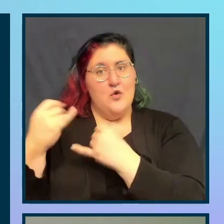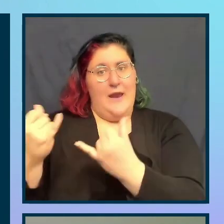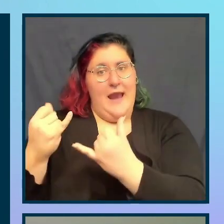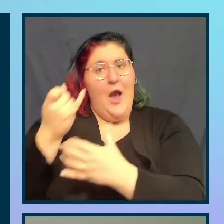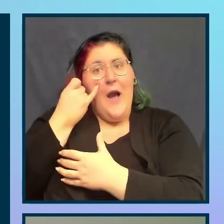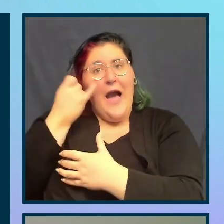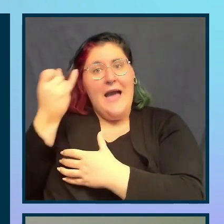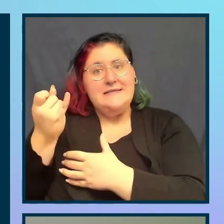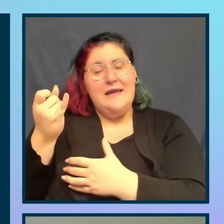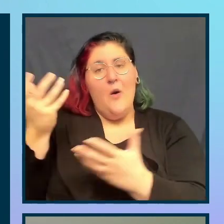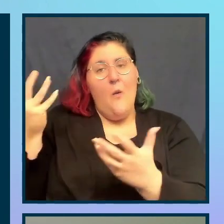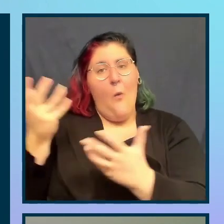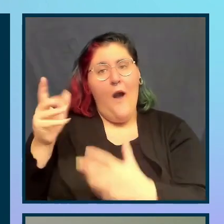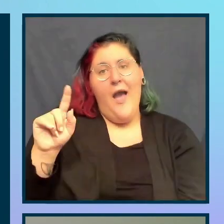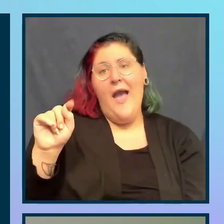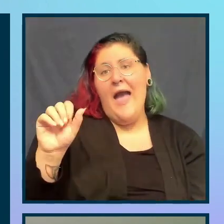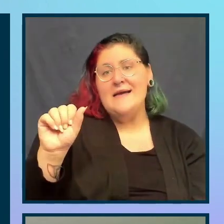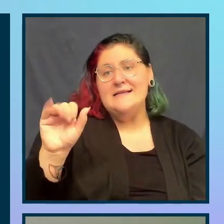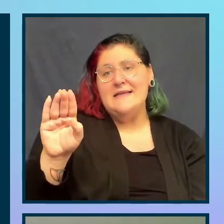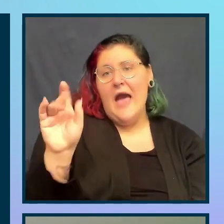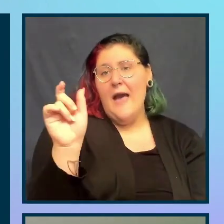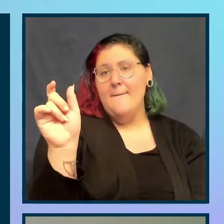and other kinda that have secondary actions on them.